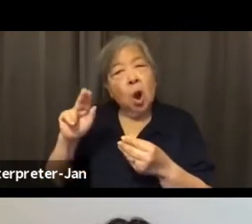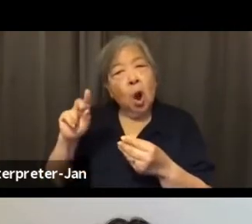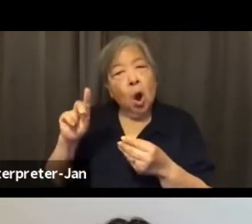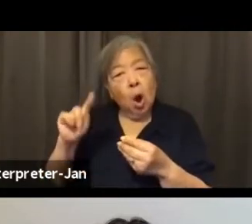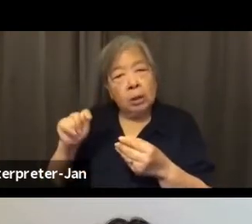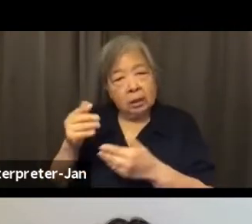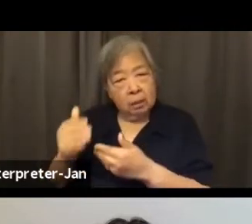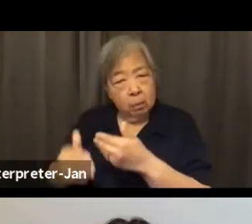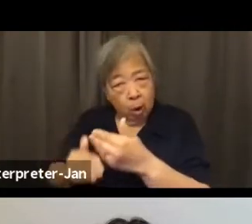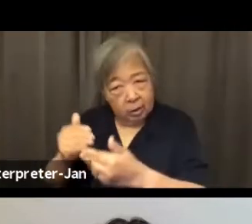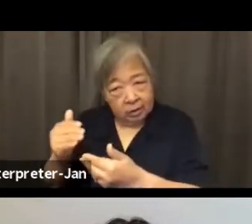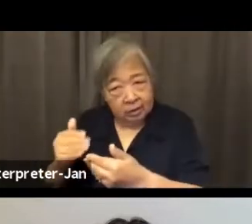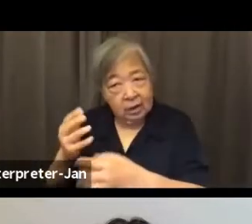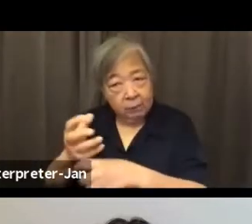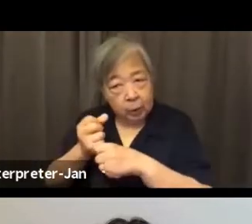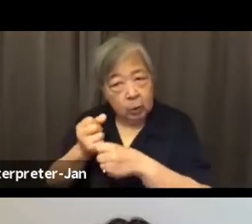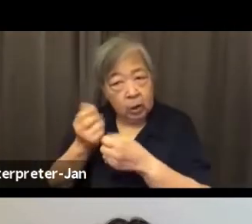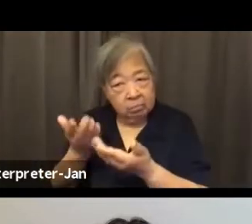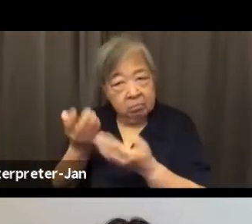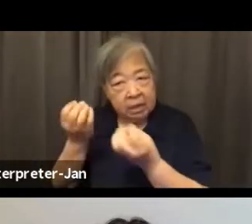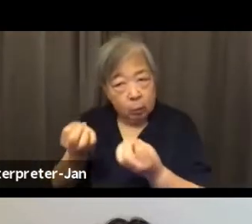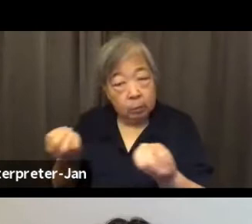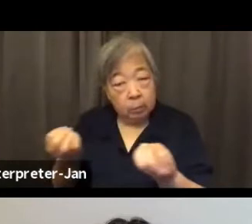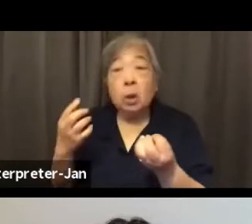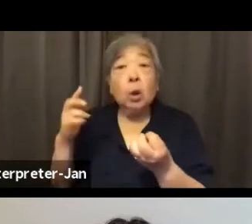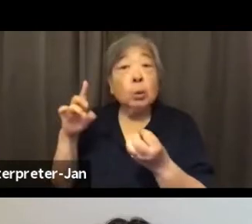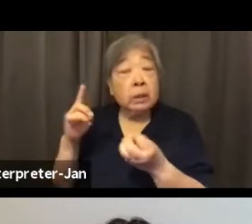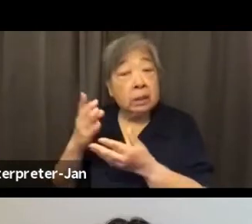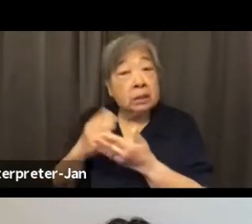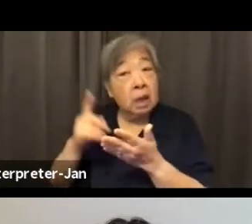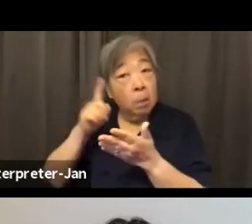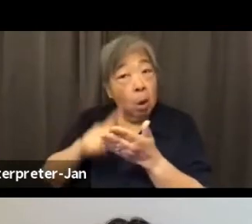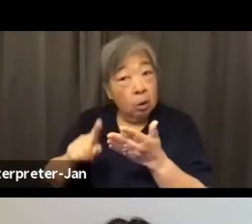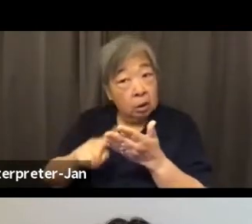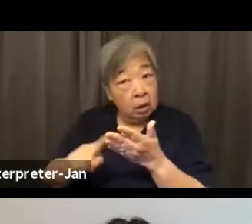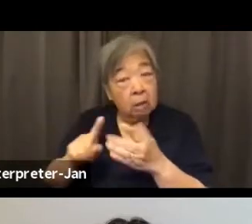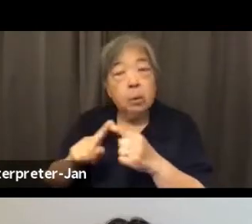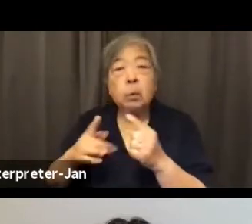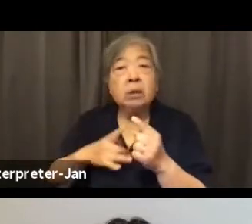We did do some auditing of this but we would like to do more in the future in terms of